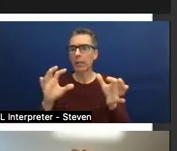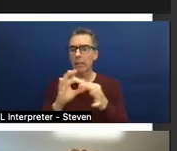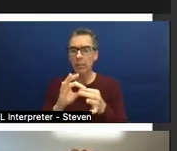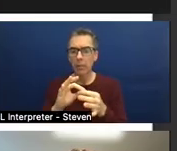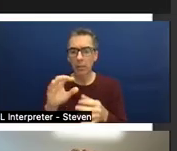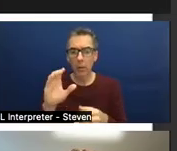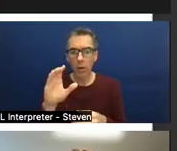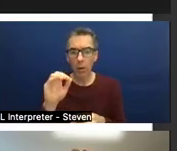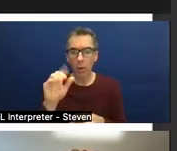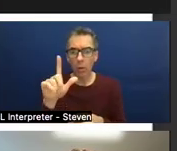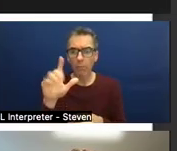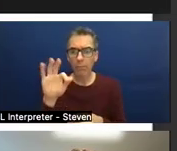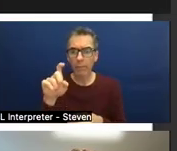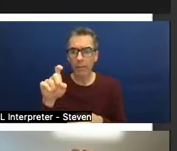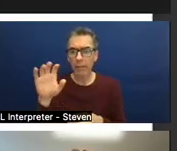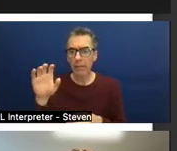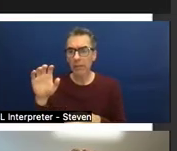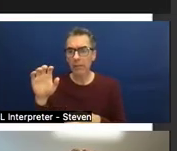could be extended to connect to Federal?"